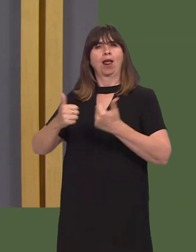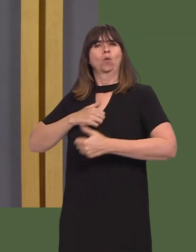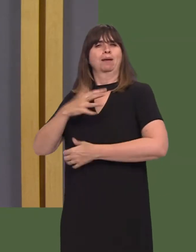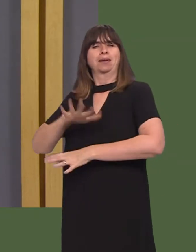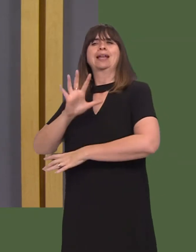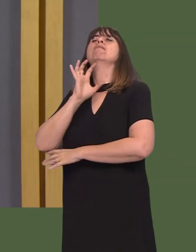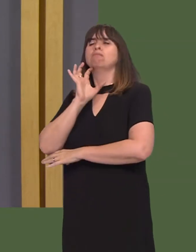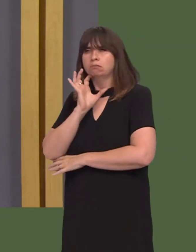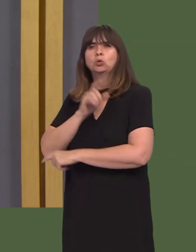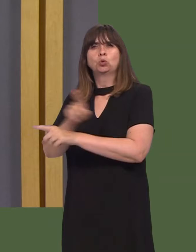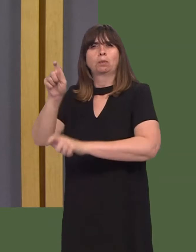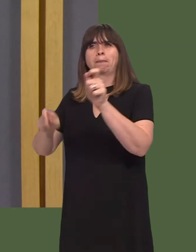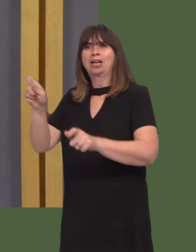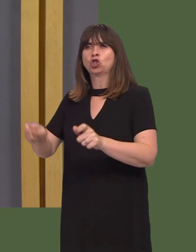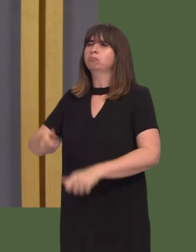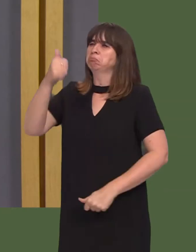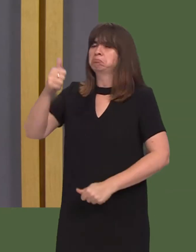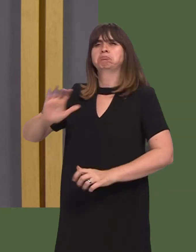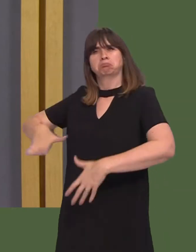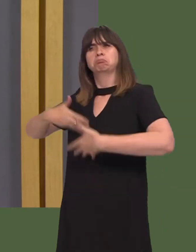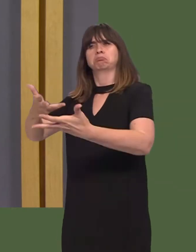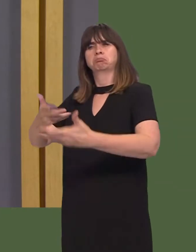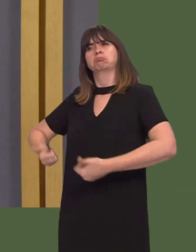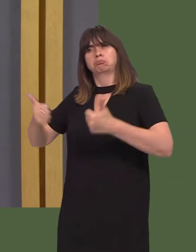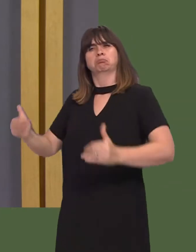together, listening to patients in the provision and development of health services? How can